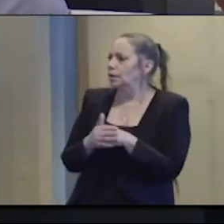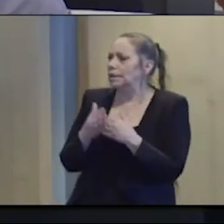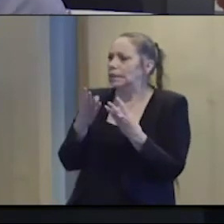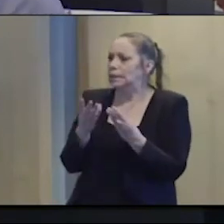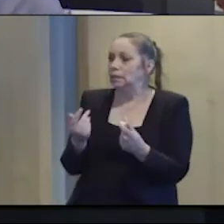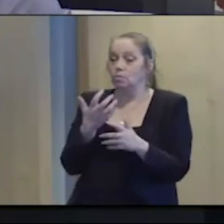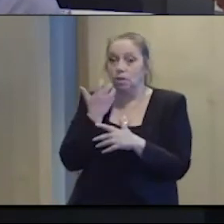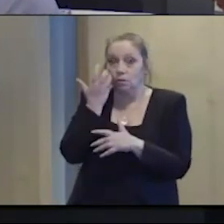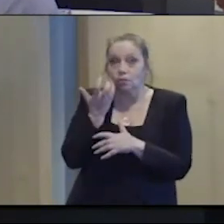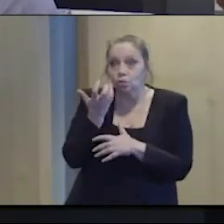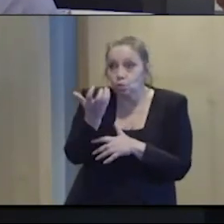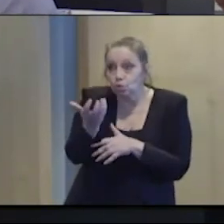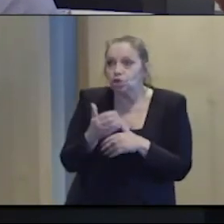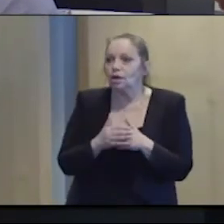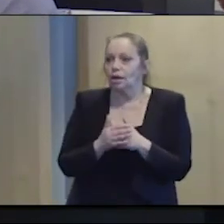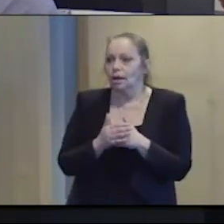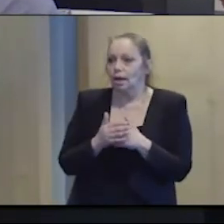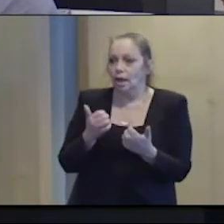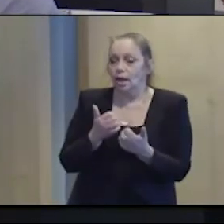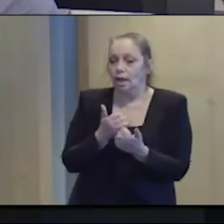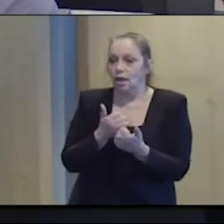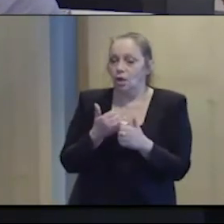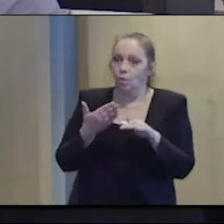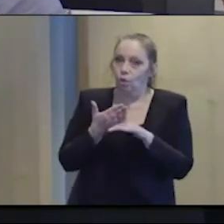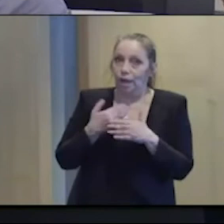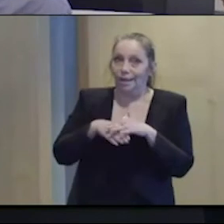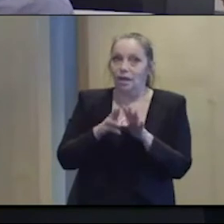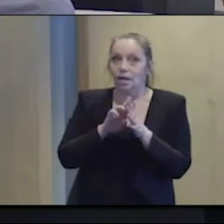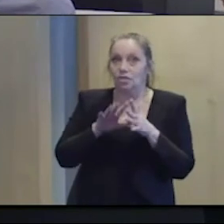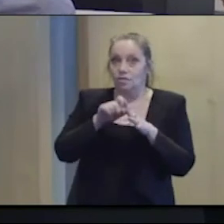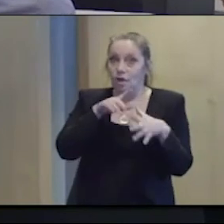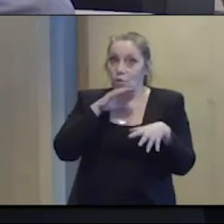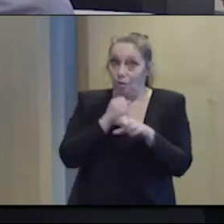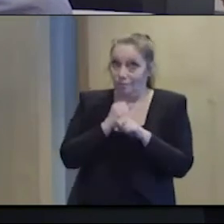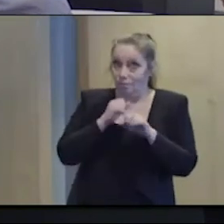future or now working with the federal government and maybe the way we build